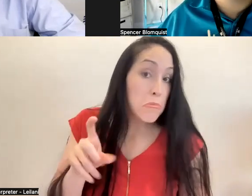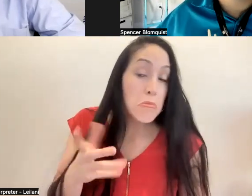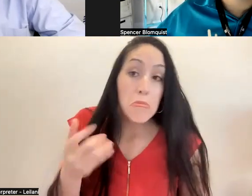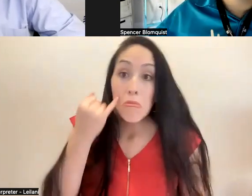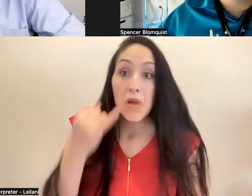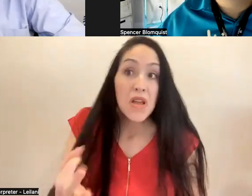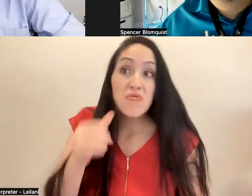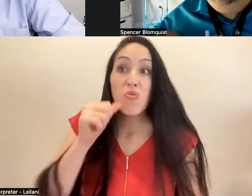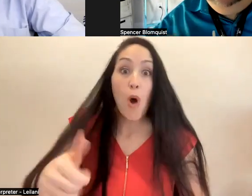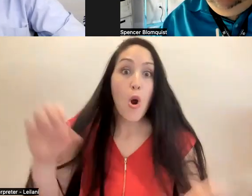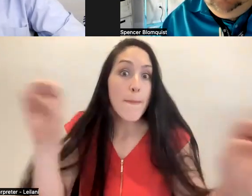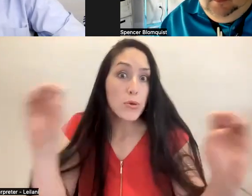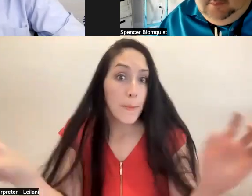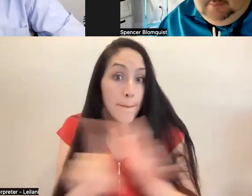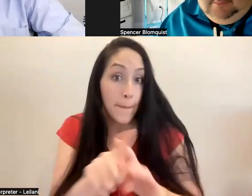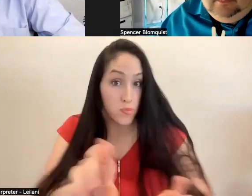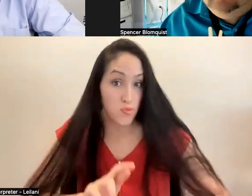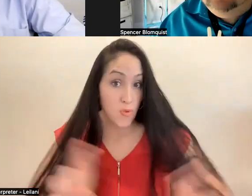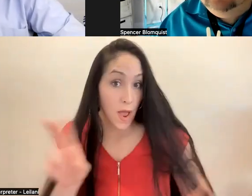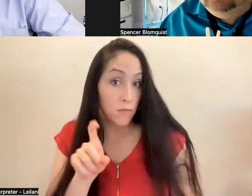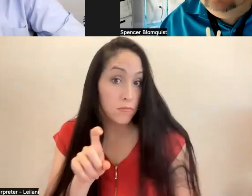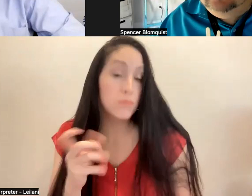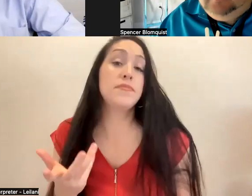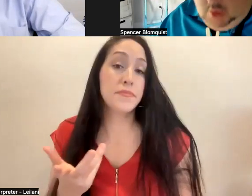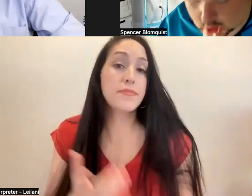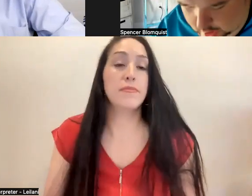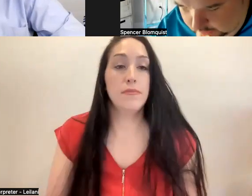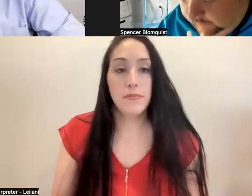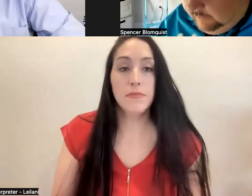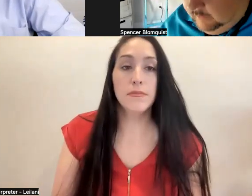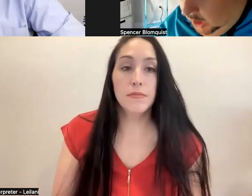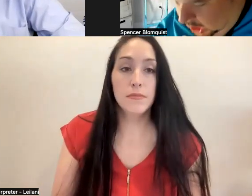11:17:09 May bring, sometimes. It's you know. It could be a lofty goal, and we'll talk a